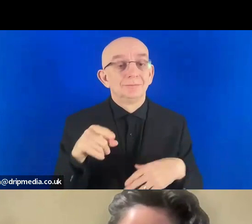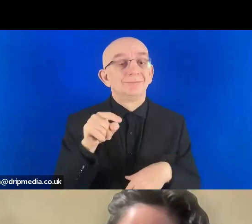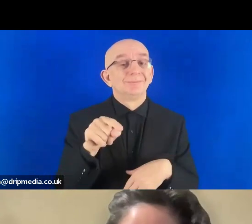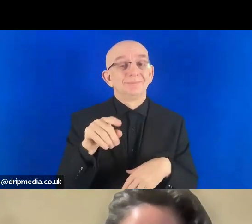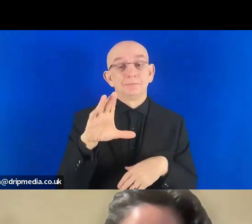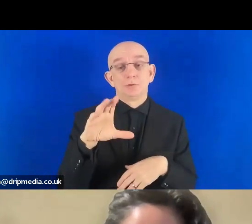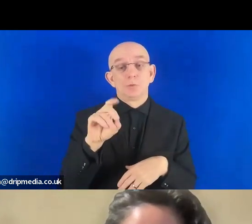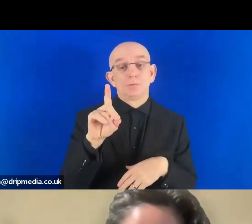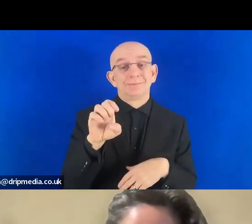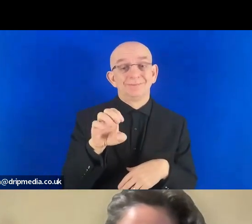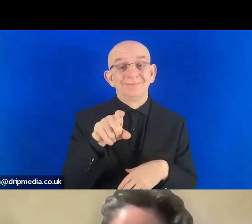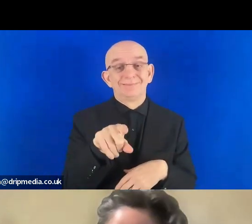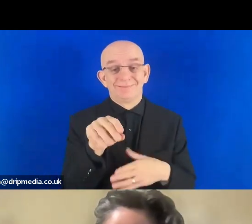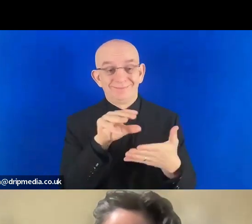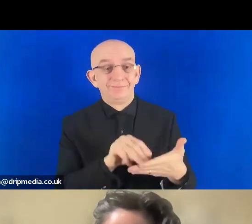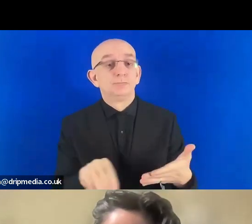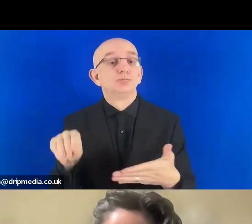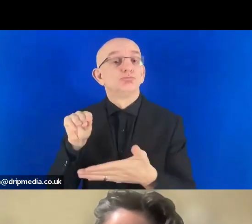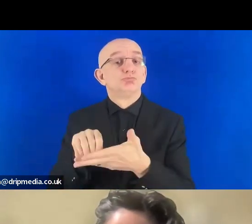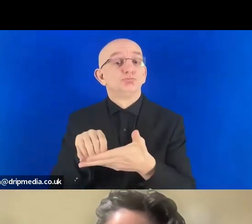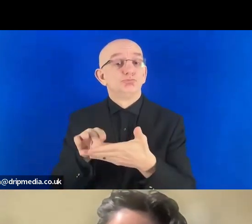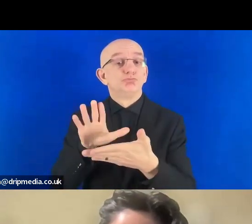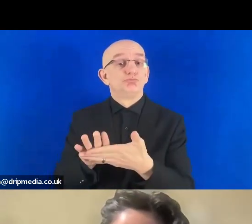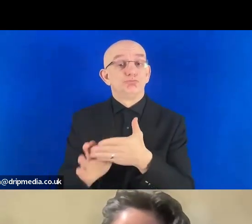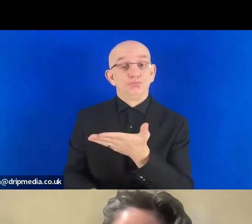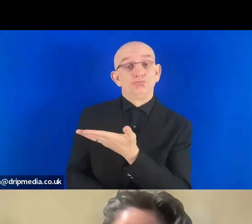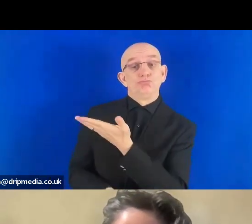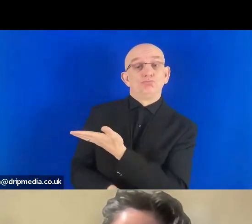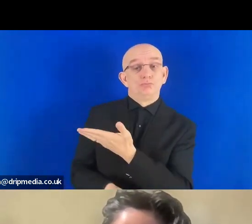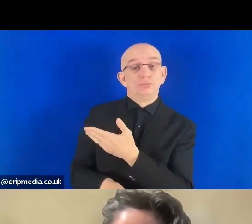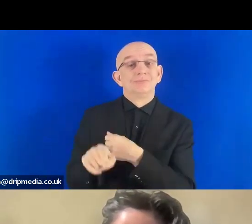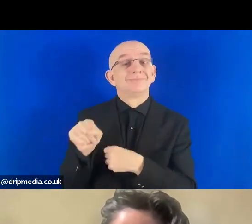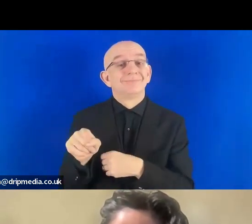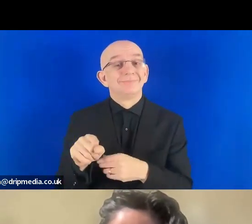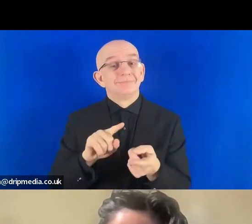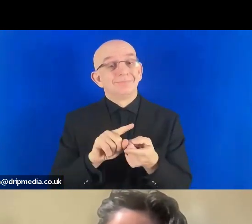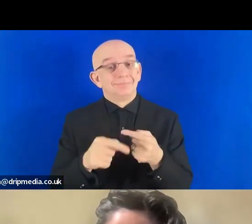do input, on the reset could, set a new password kindly,